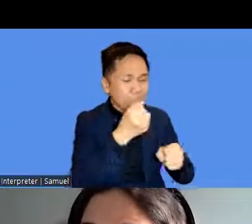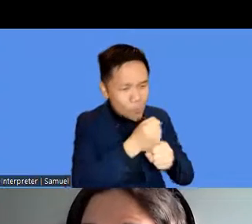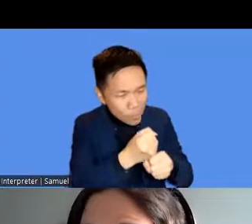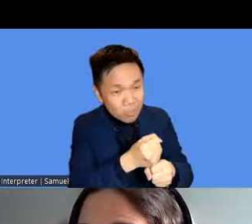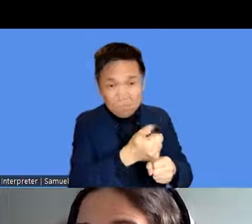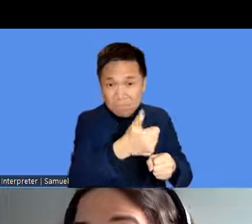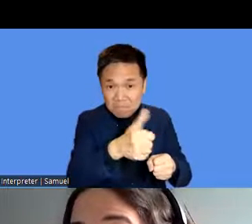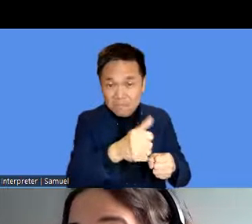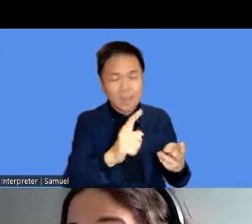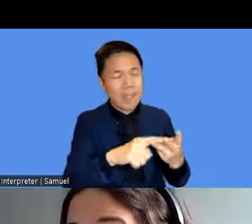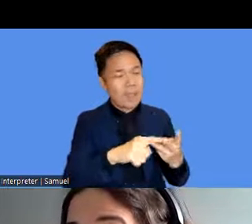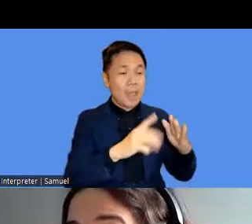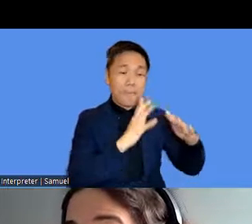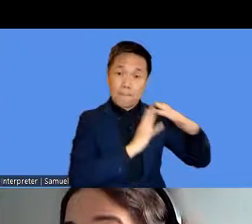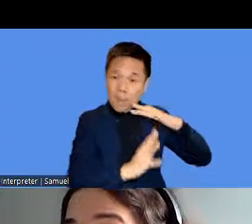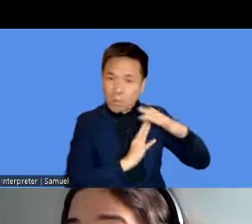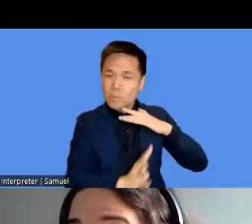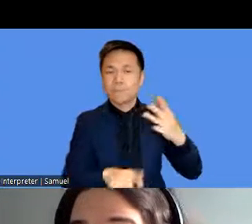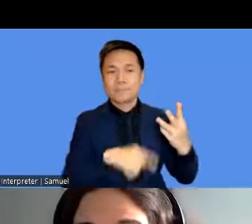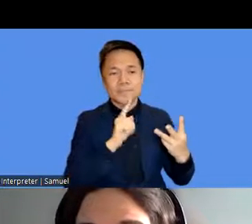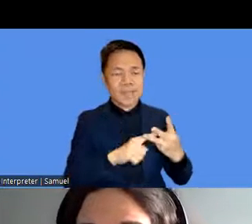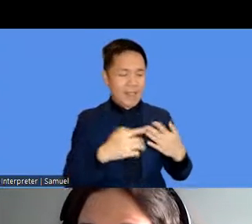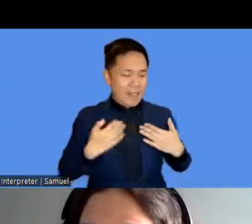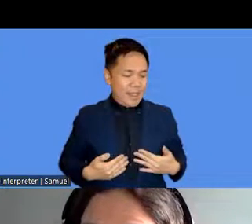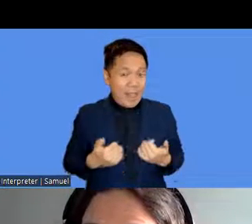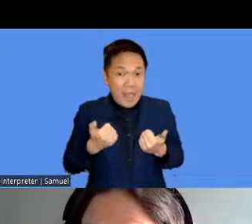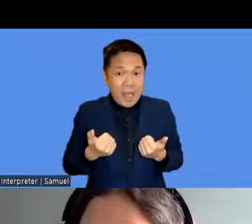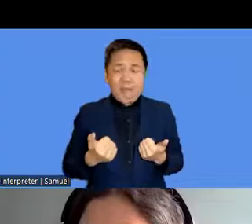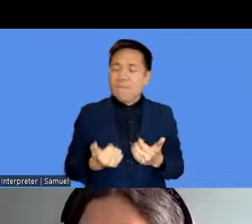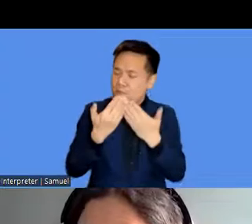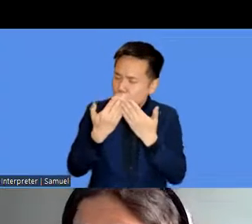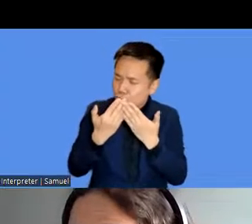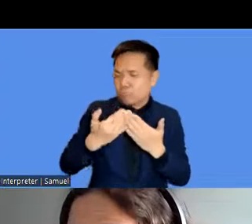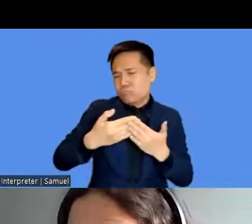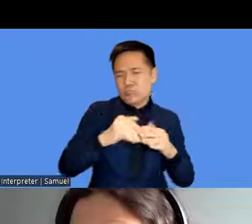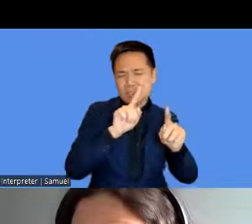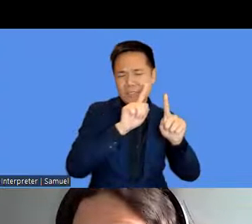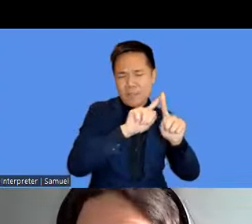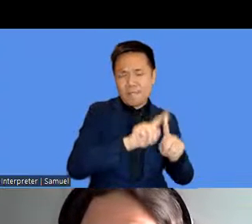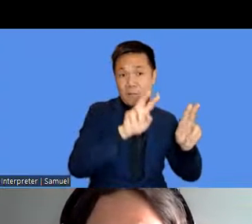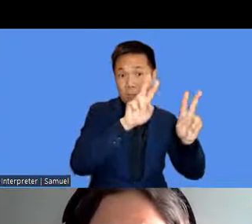social justice, economy and health to ensure that organizations have access to useful information.